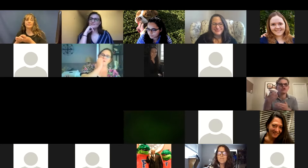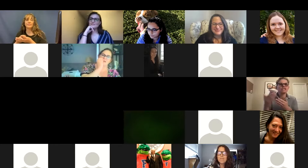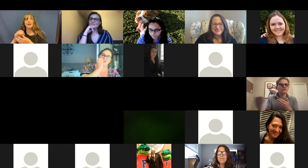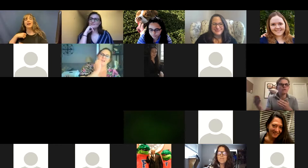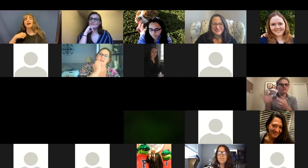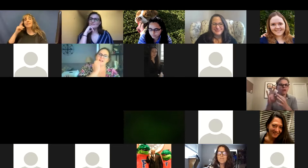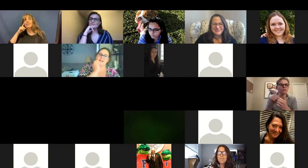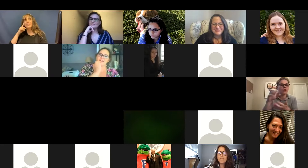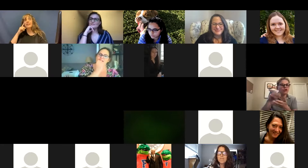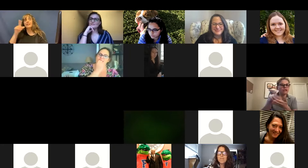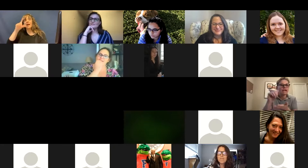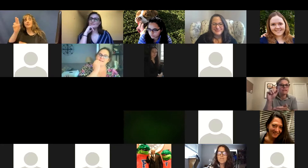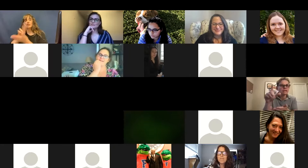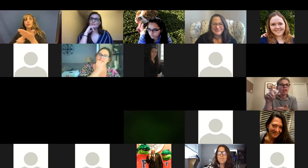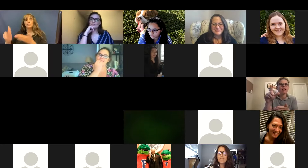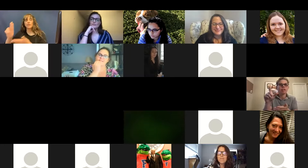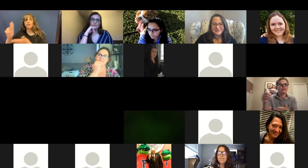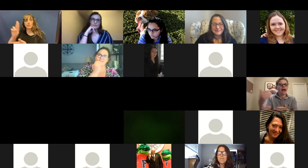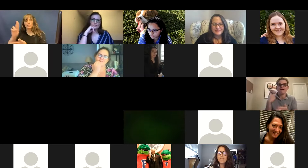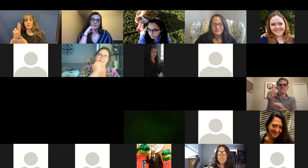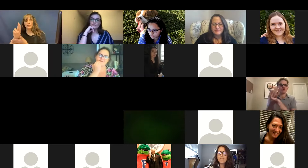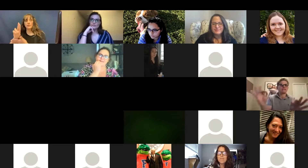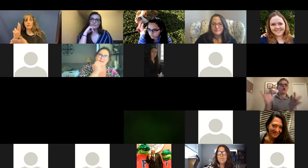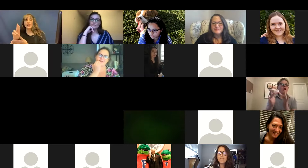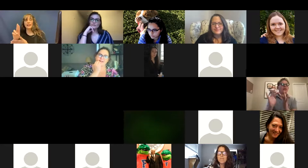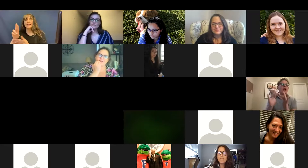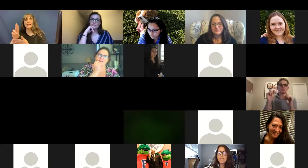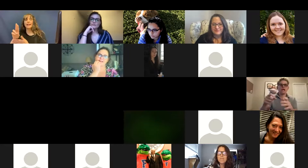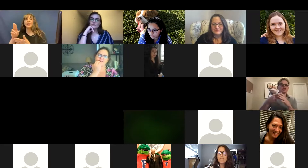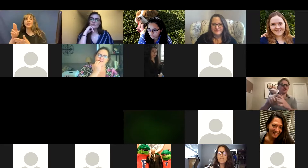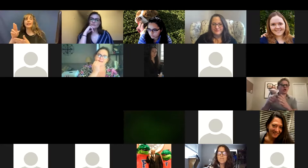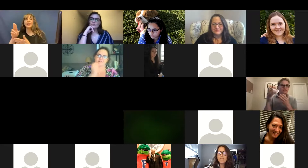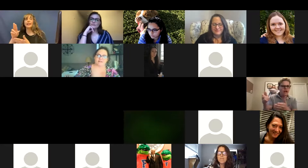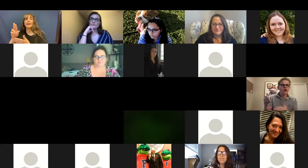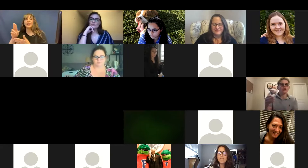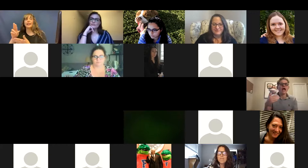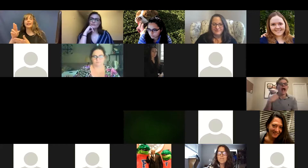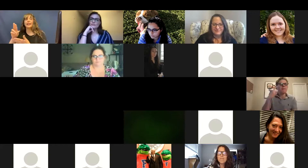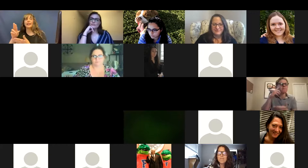University has some good resources related to learning ASL, and they've got free online